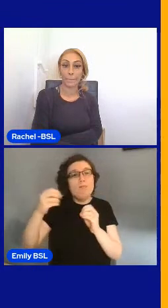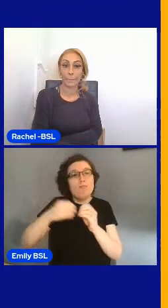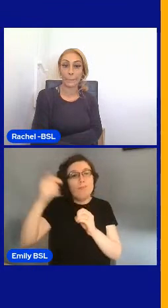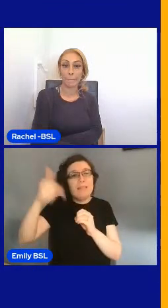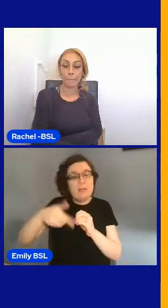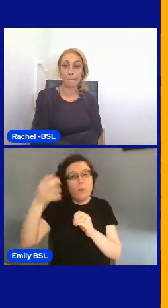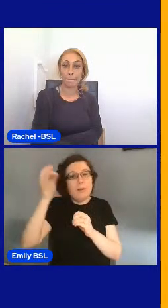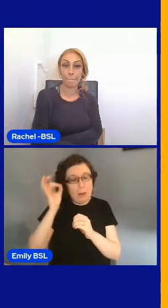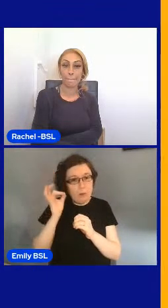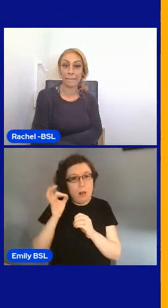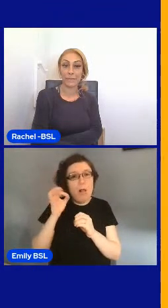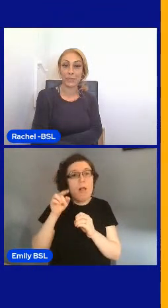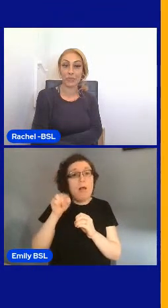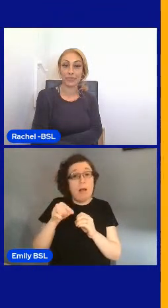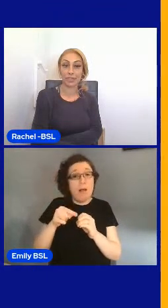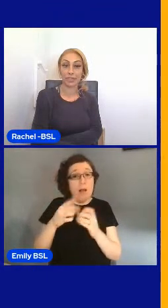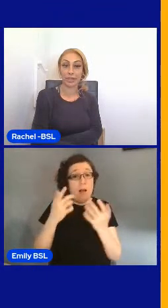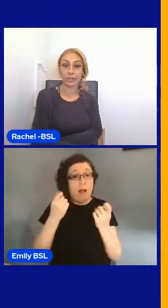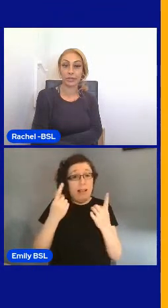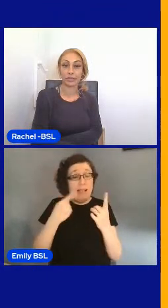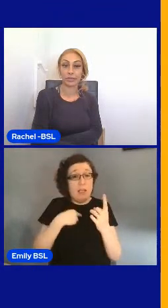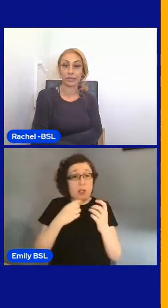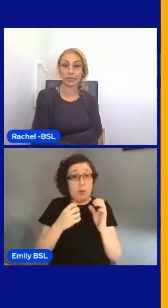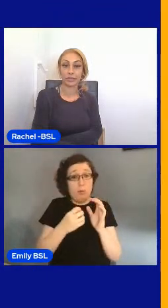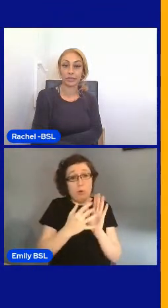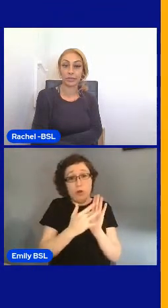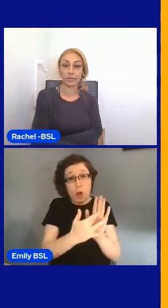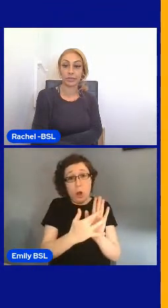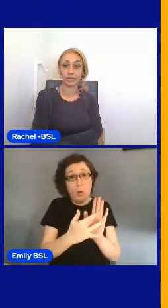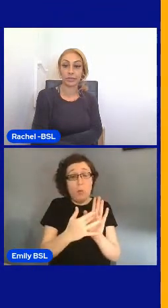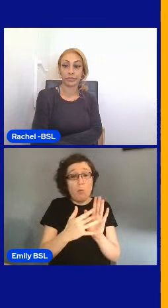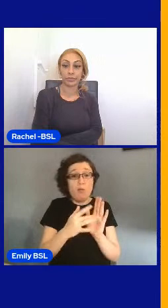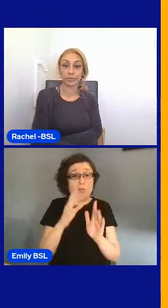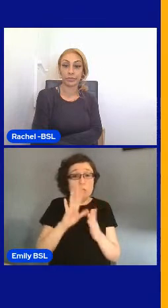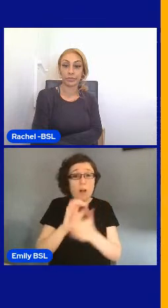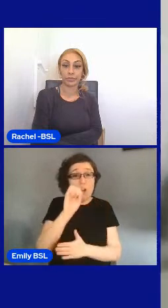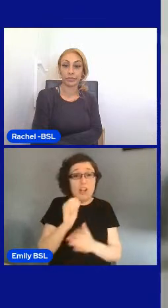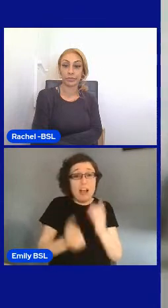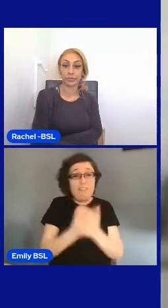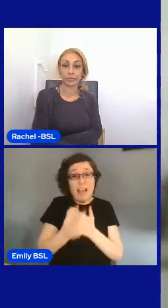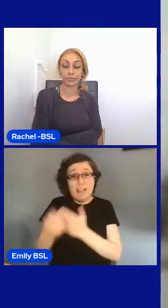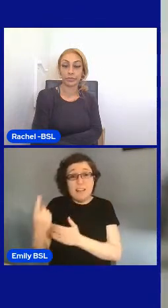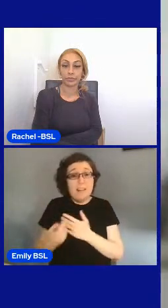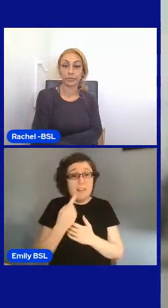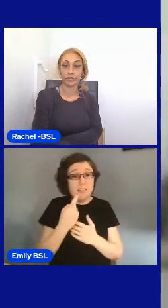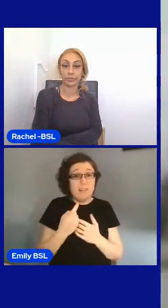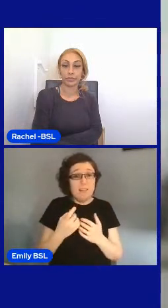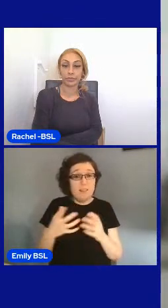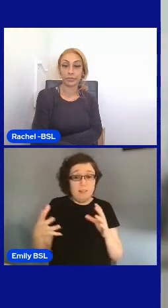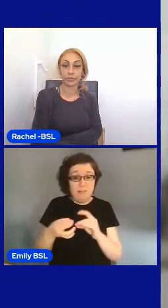made which is to highlight cultural events that are going on in the city centre with the Bristol favor.